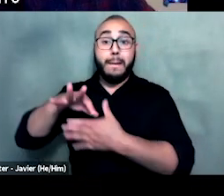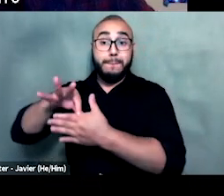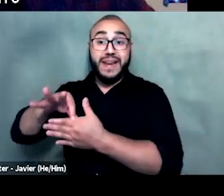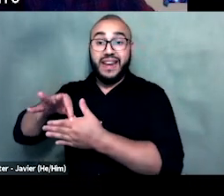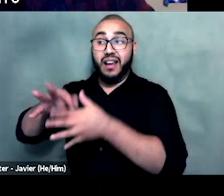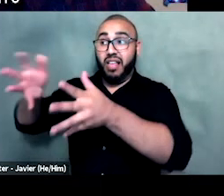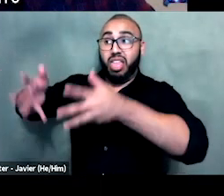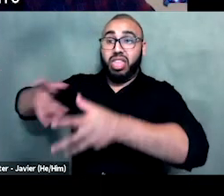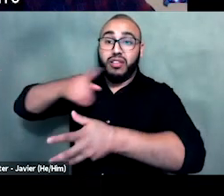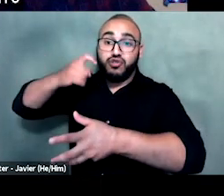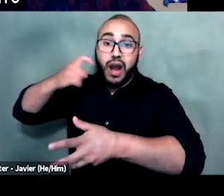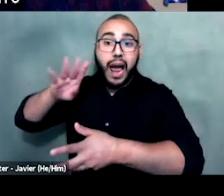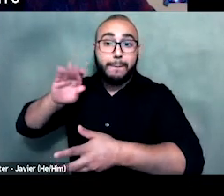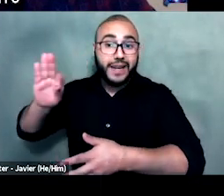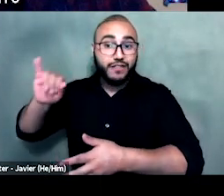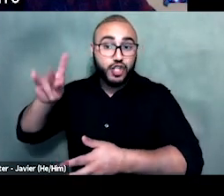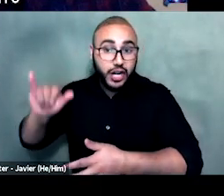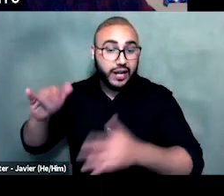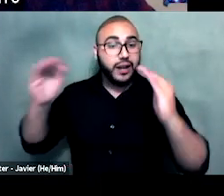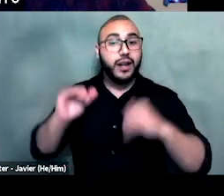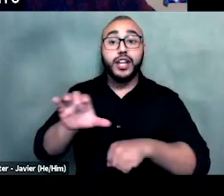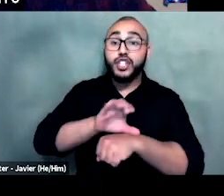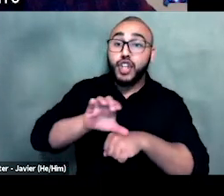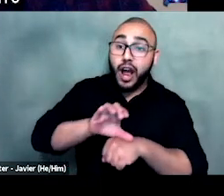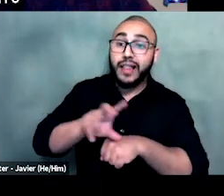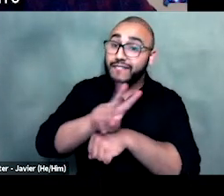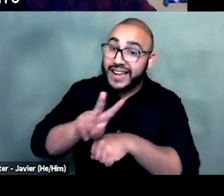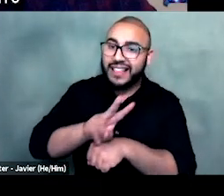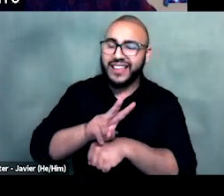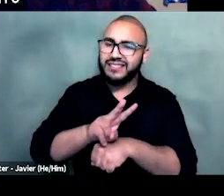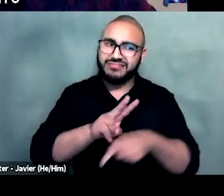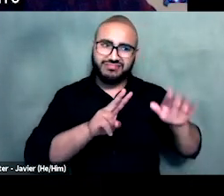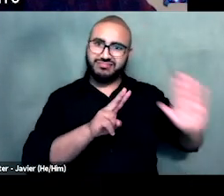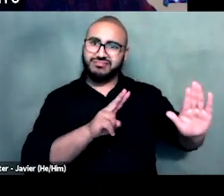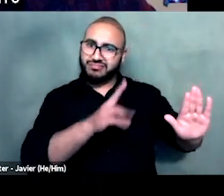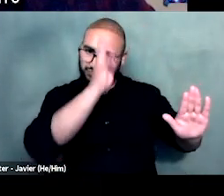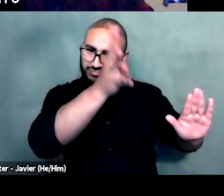American inventions. Chocolate, vanilla, these are all Native American inventions. I